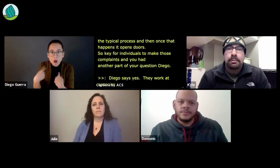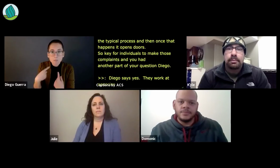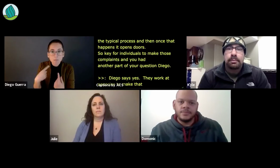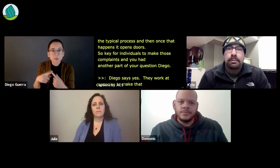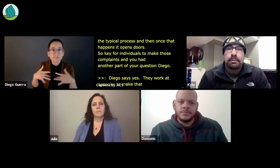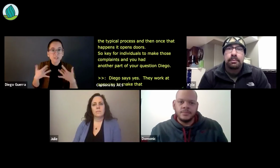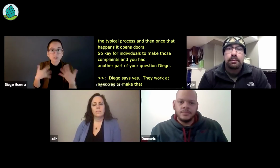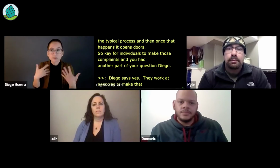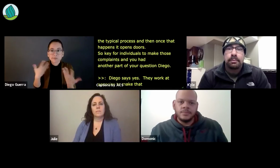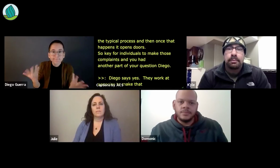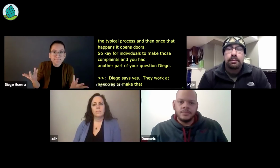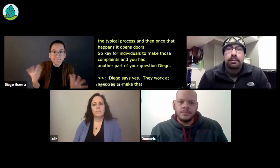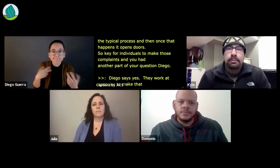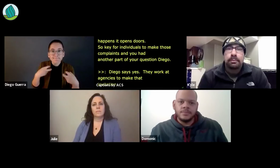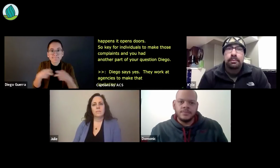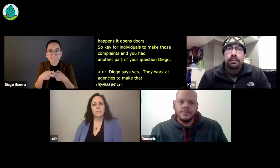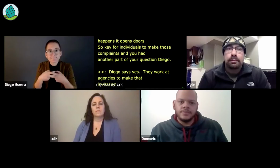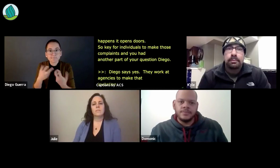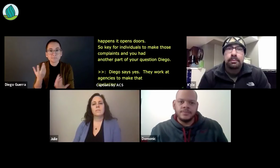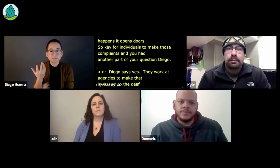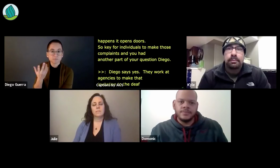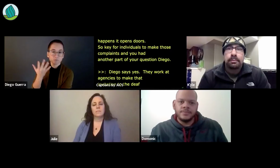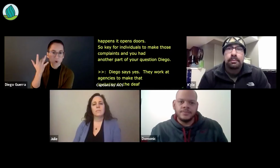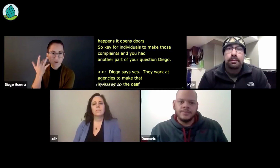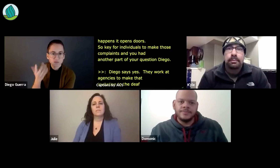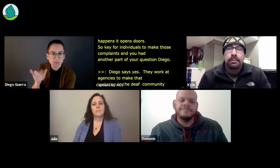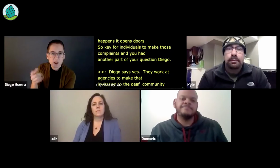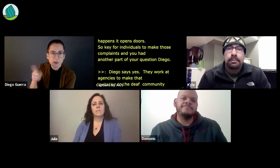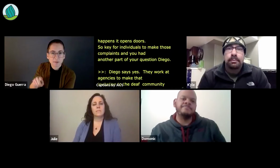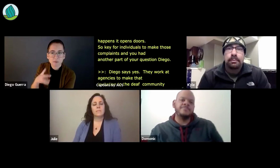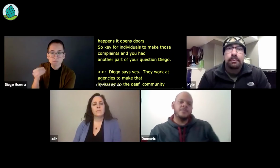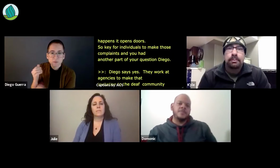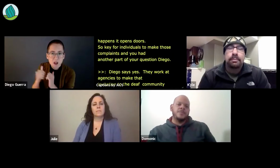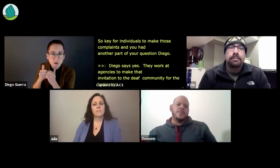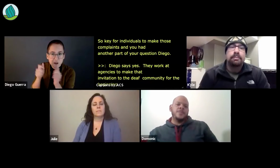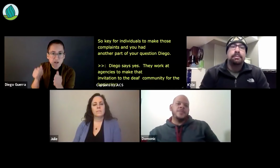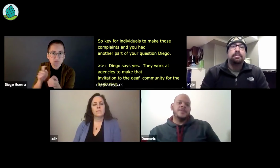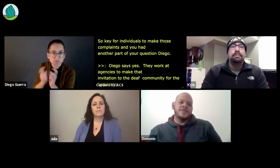and quite often they're left empty handed with no community members showing up. How can that be fixed?